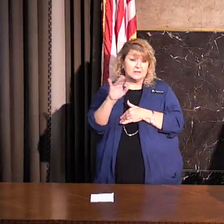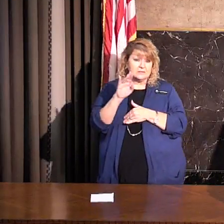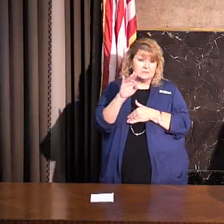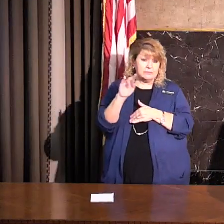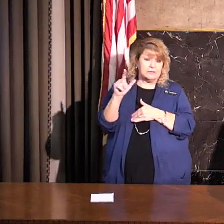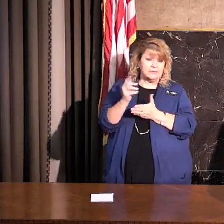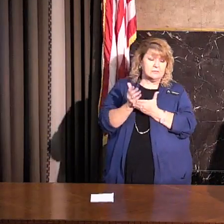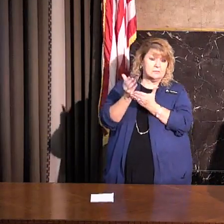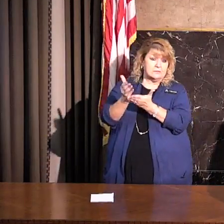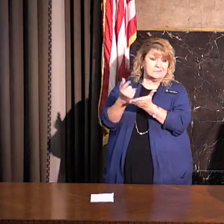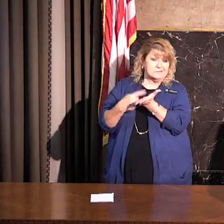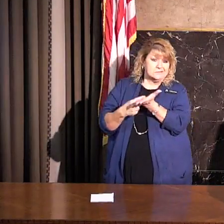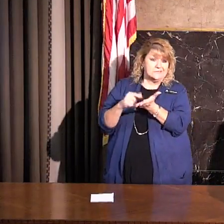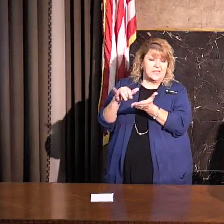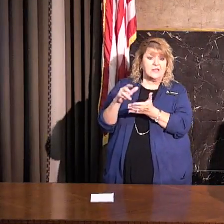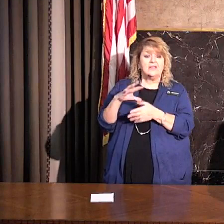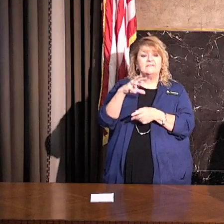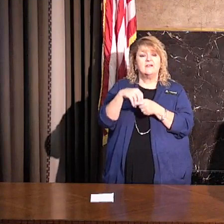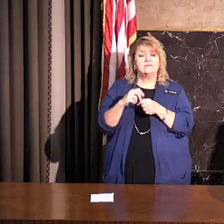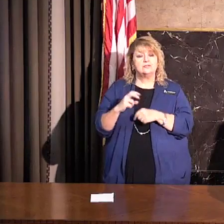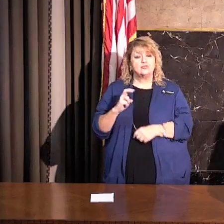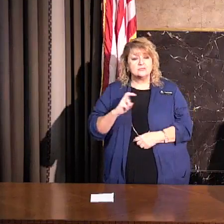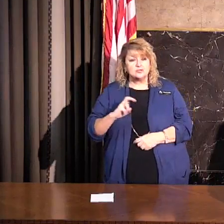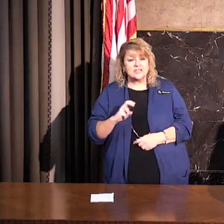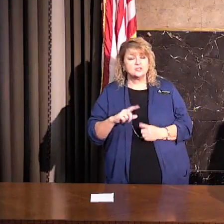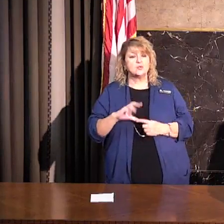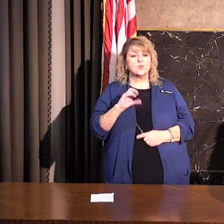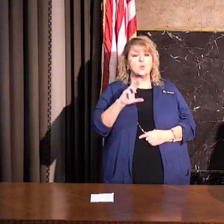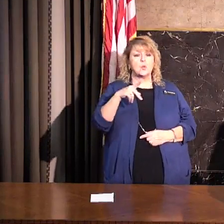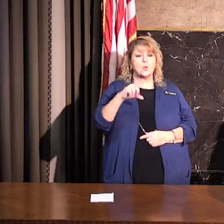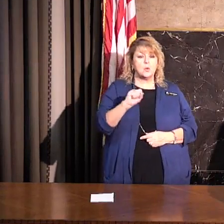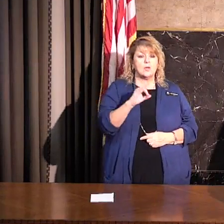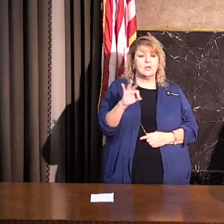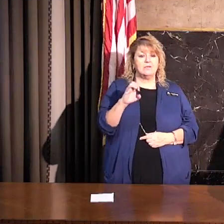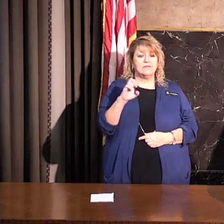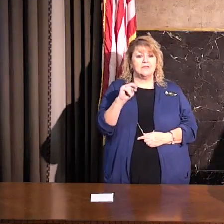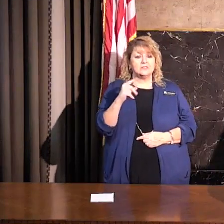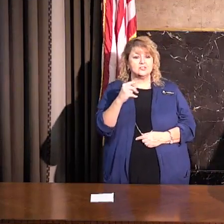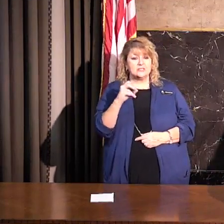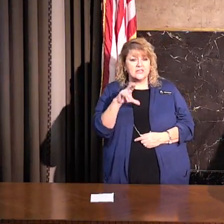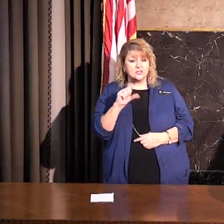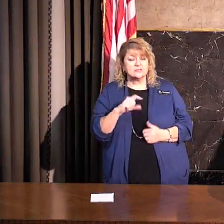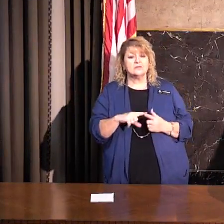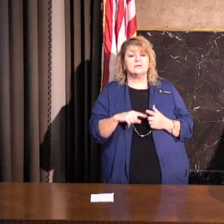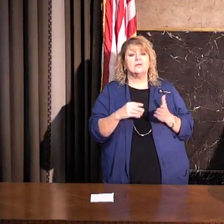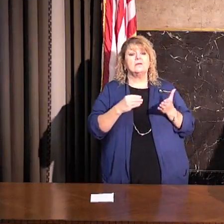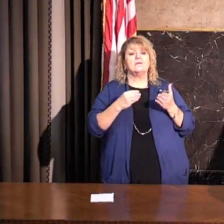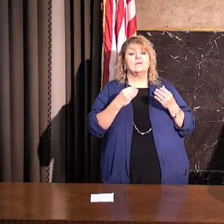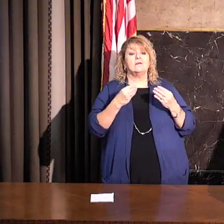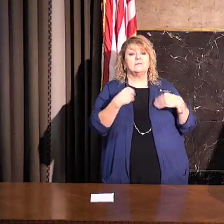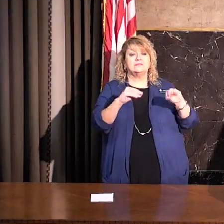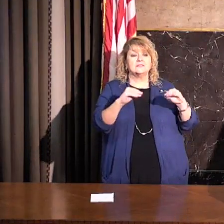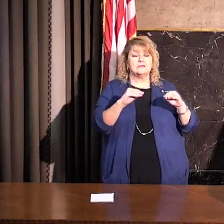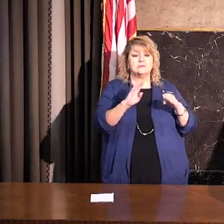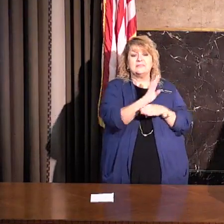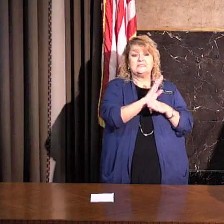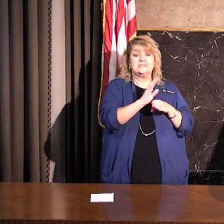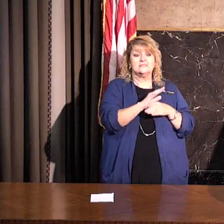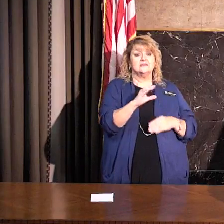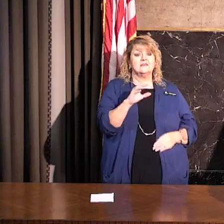instrument uh related to transportation to the core of engineers. um to commerce with